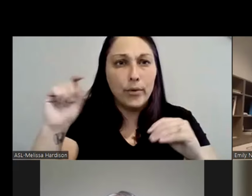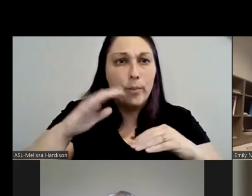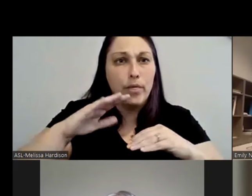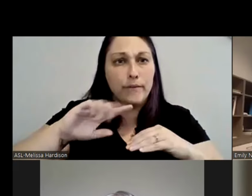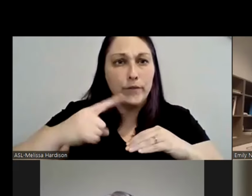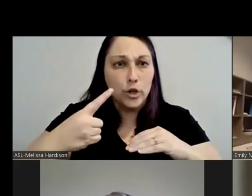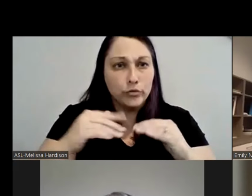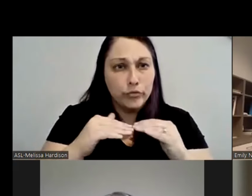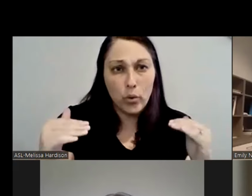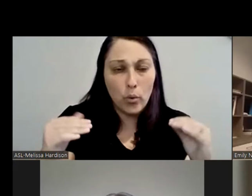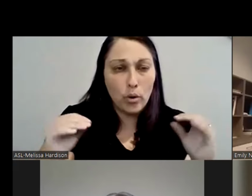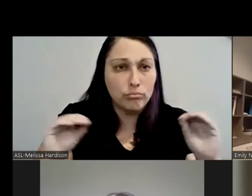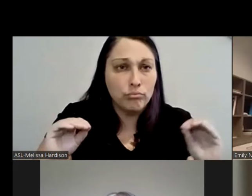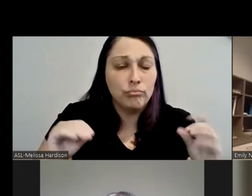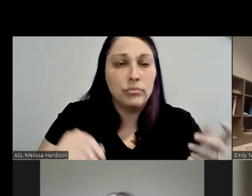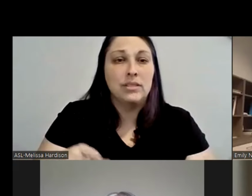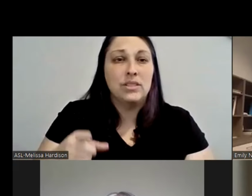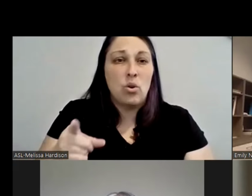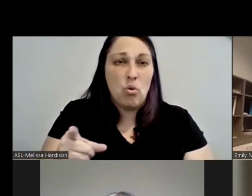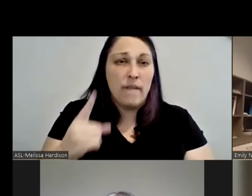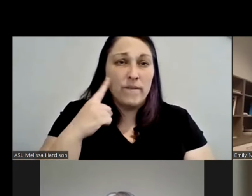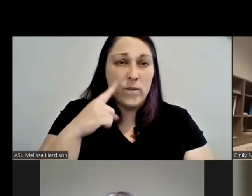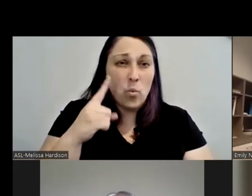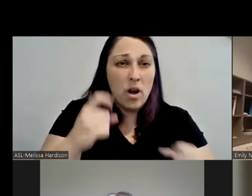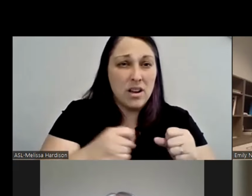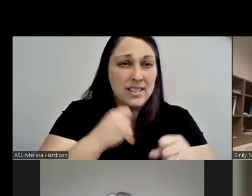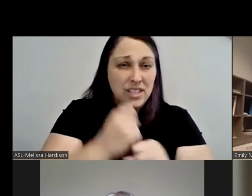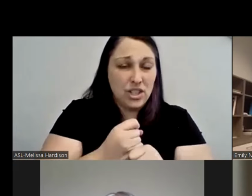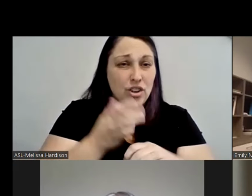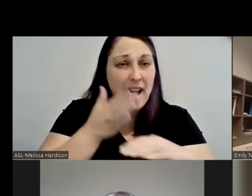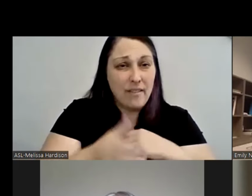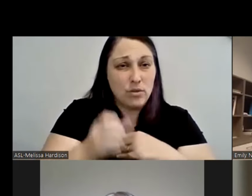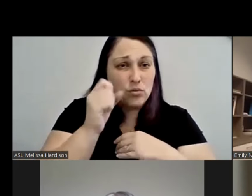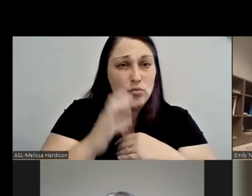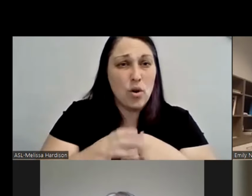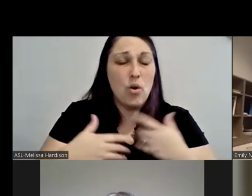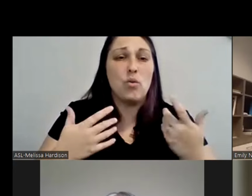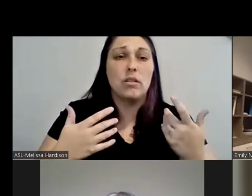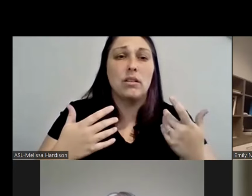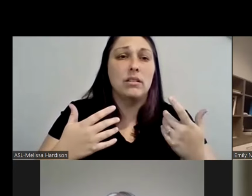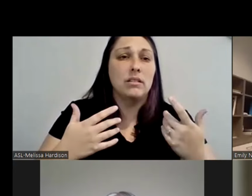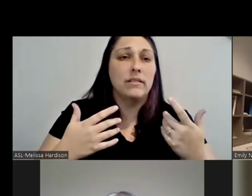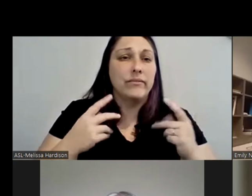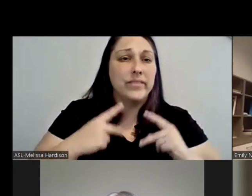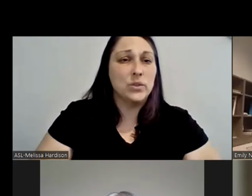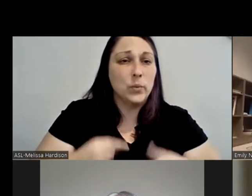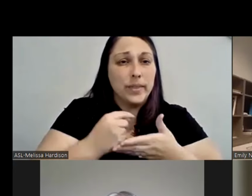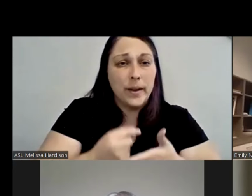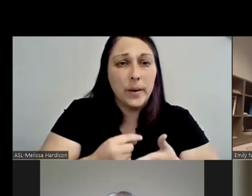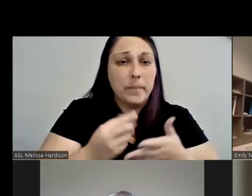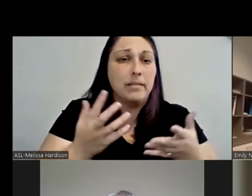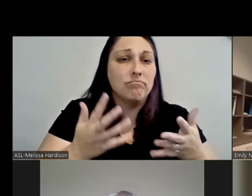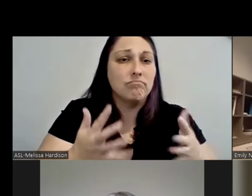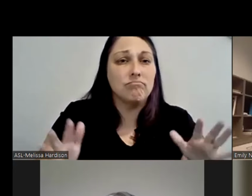We all know that more people are living in the community with disabilities.